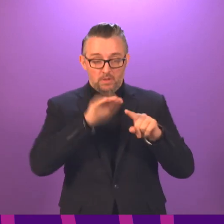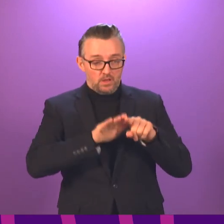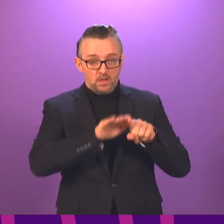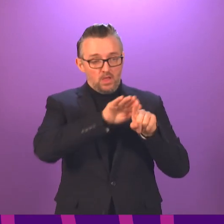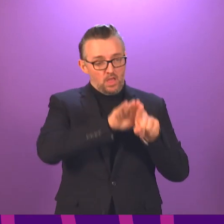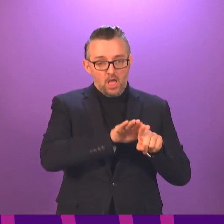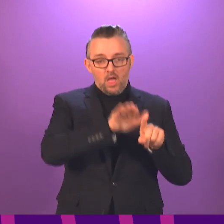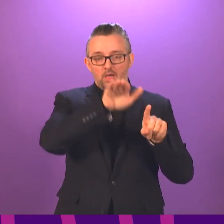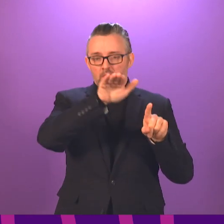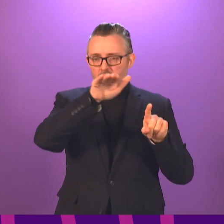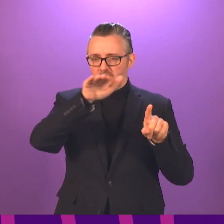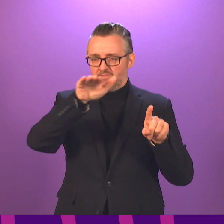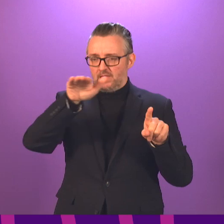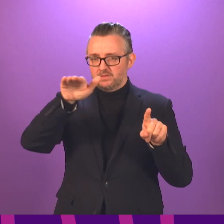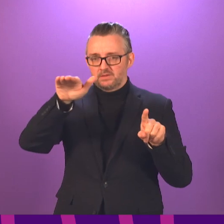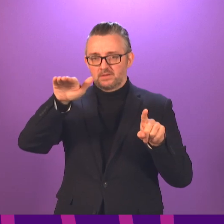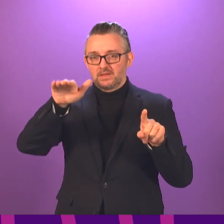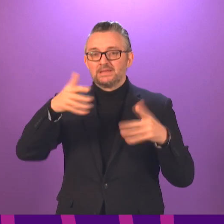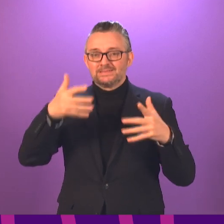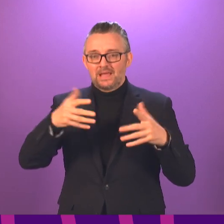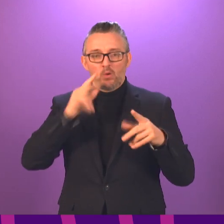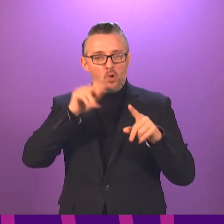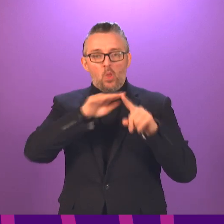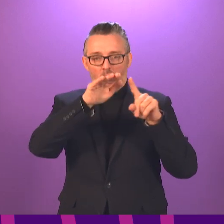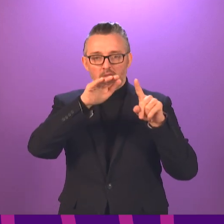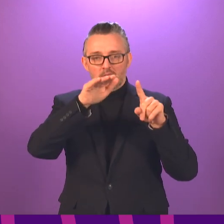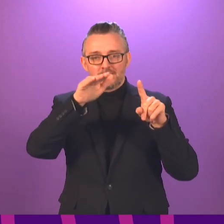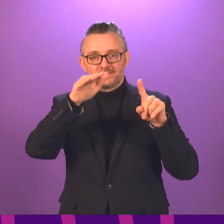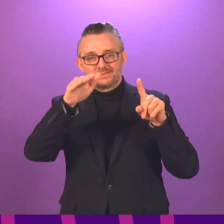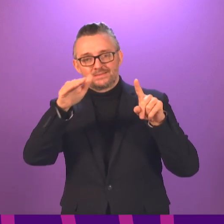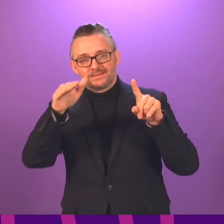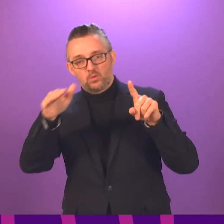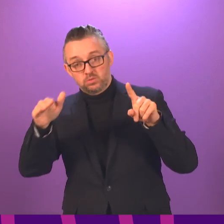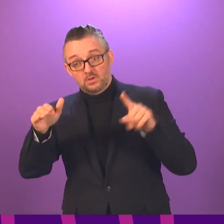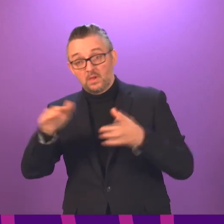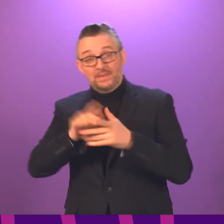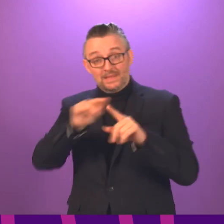which now seem to be back firmly into decline. That allows us to assess whether there are